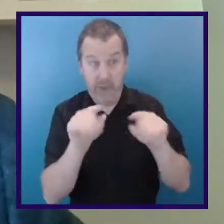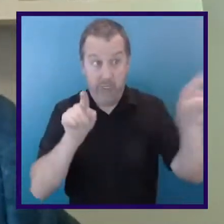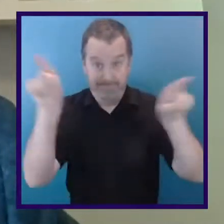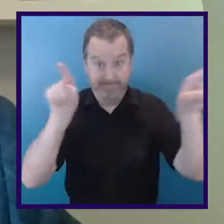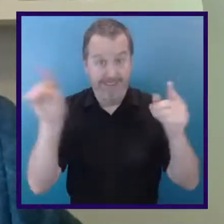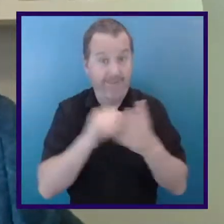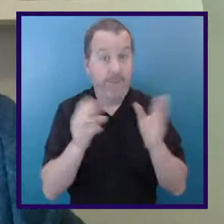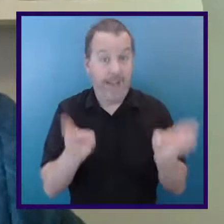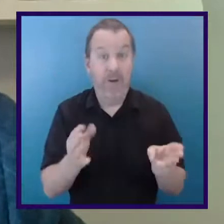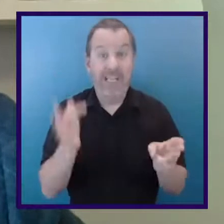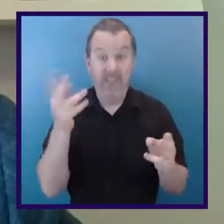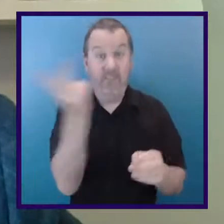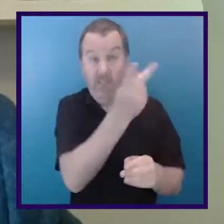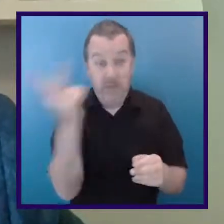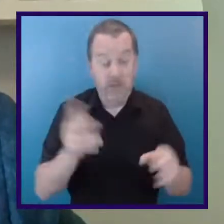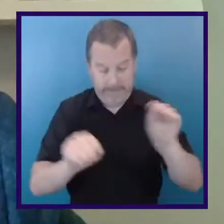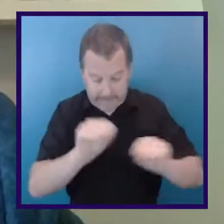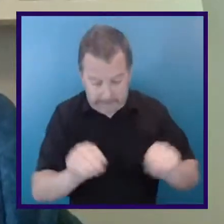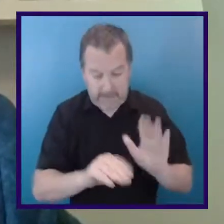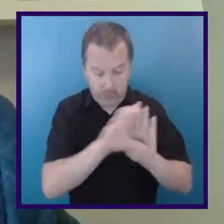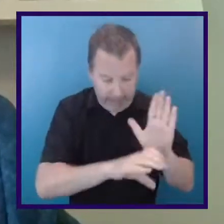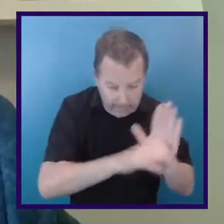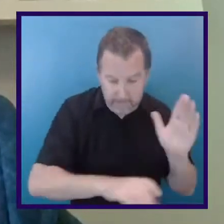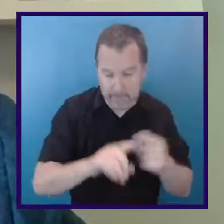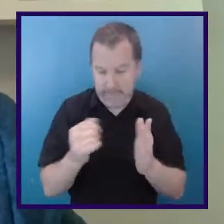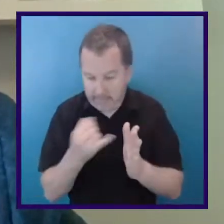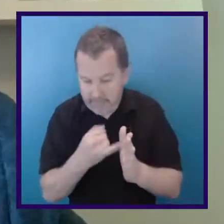Department of Education, and if they can craft a curriculum and an examination that will